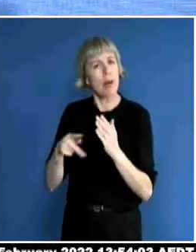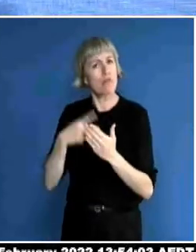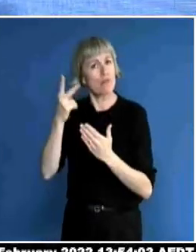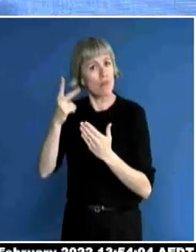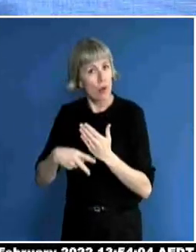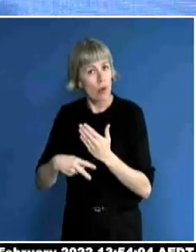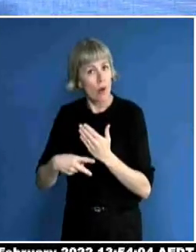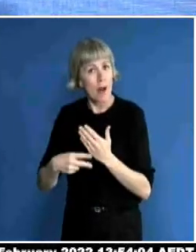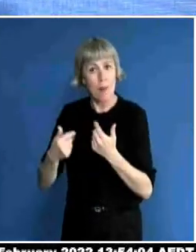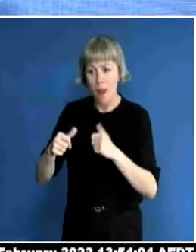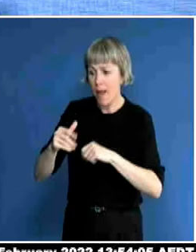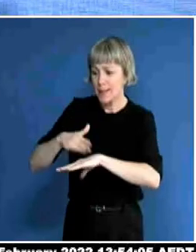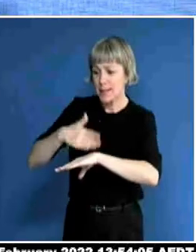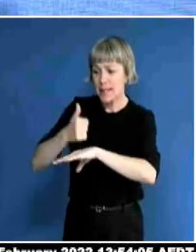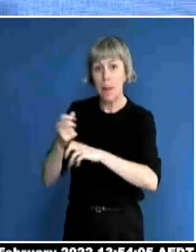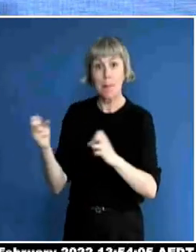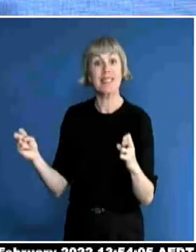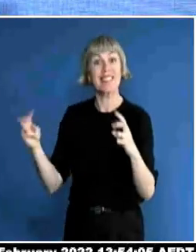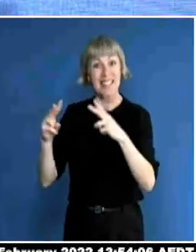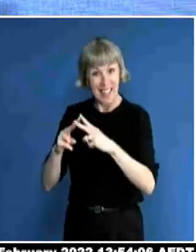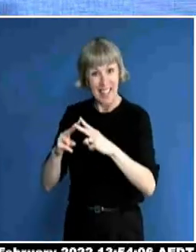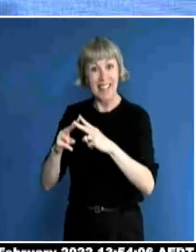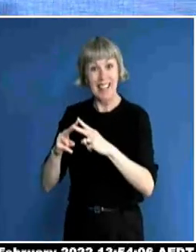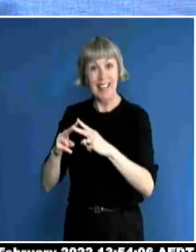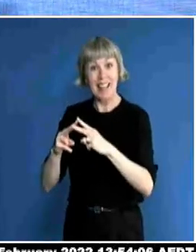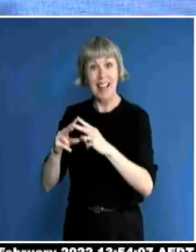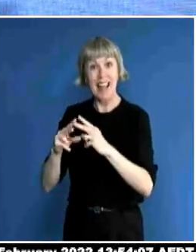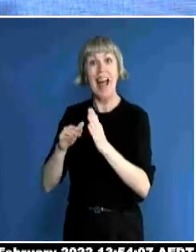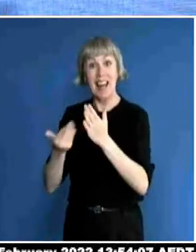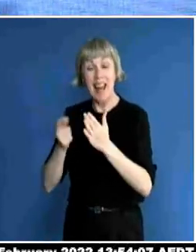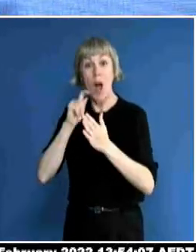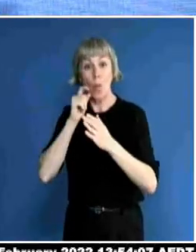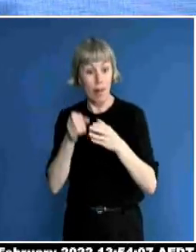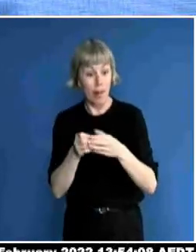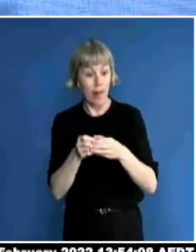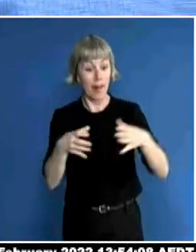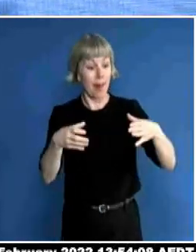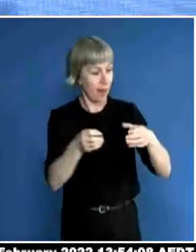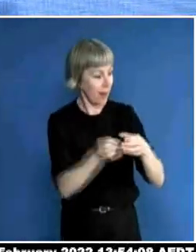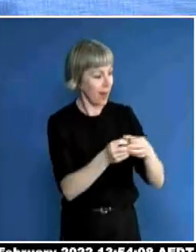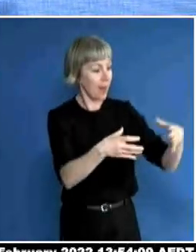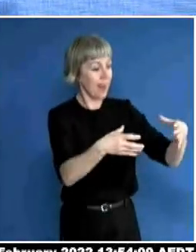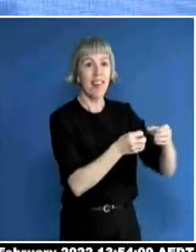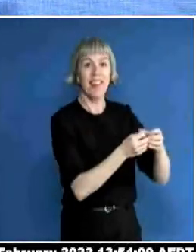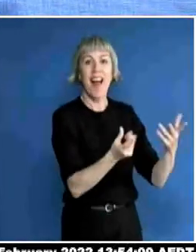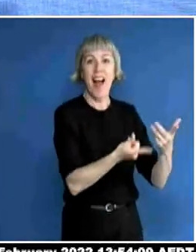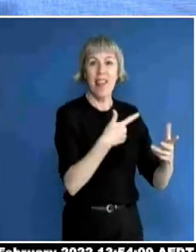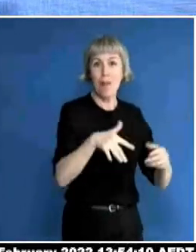And he told you that the program was one that trained people with disability to become